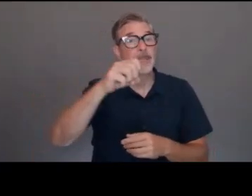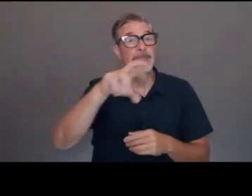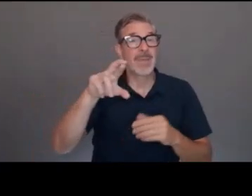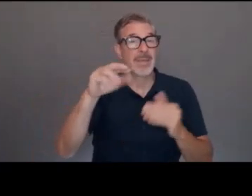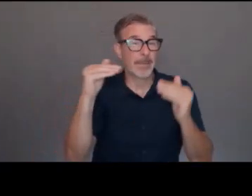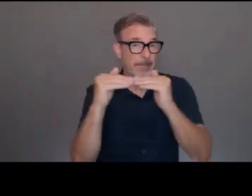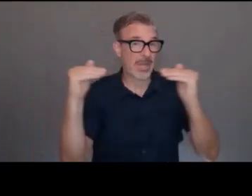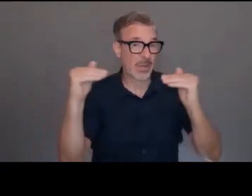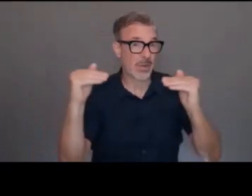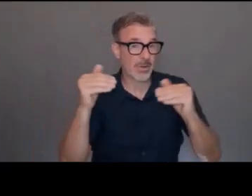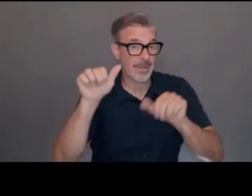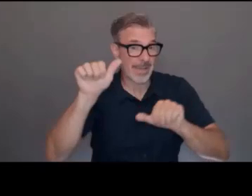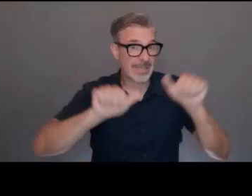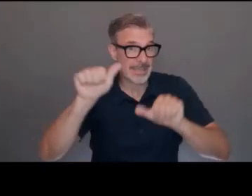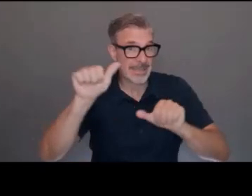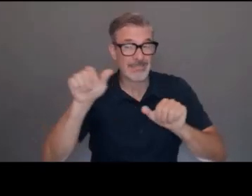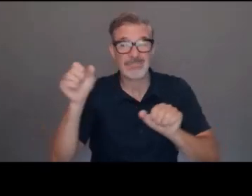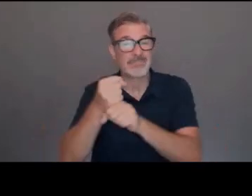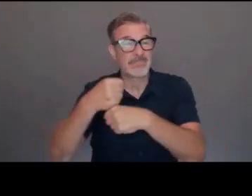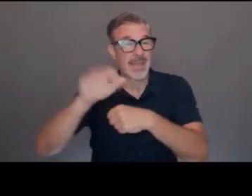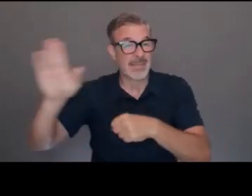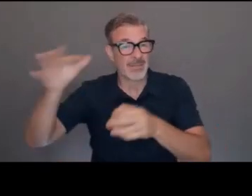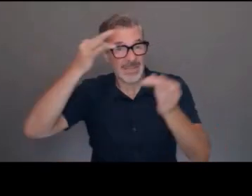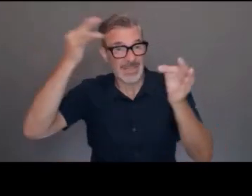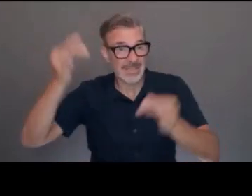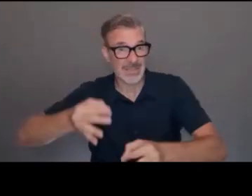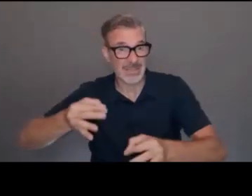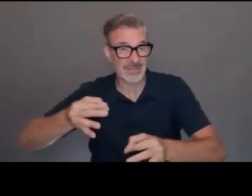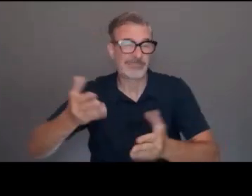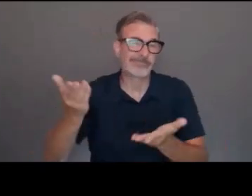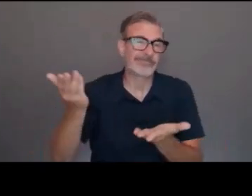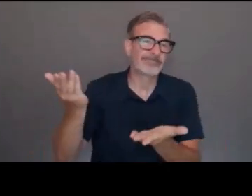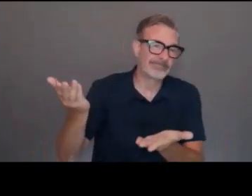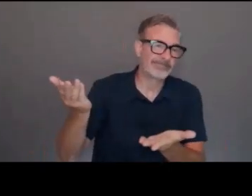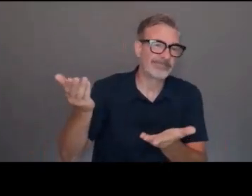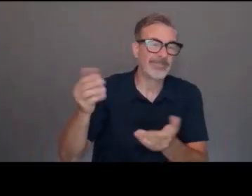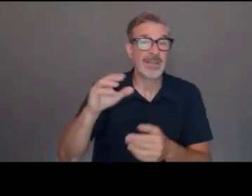Really, peer assessment is the cornerstone of most of Council's decisions.